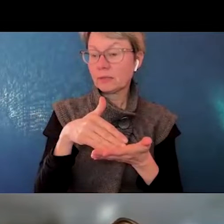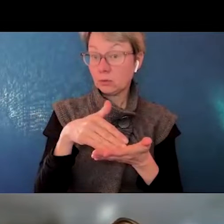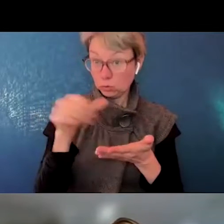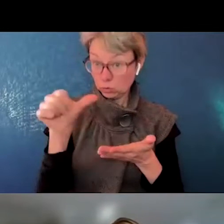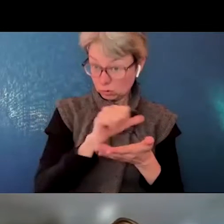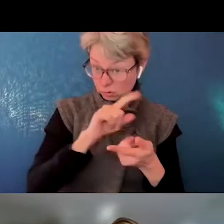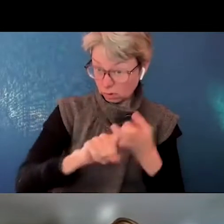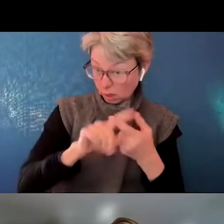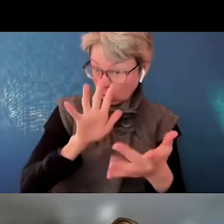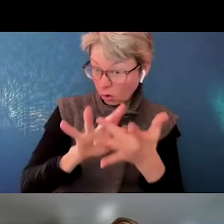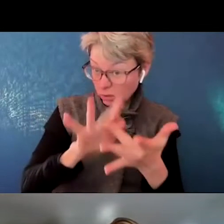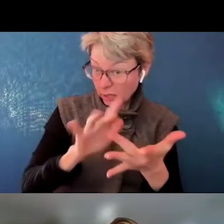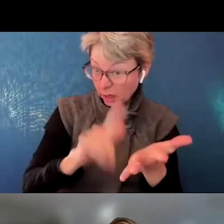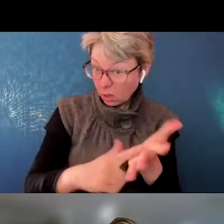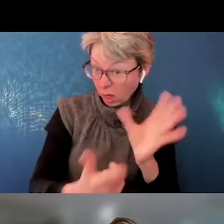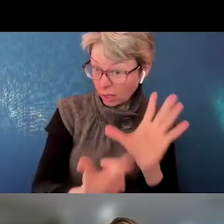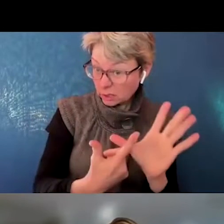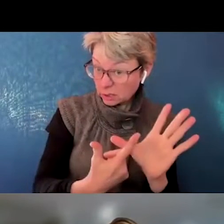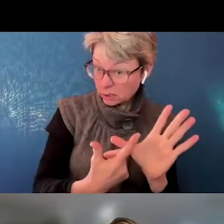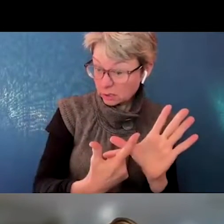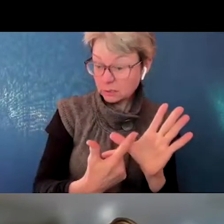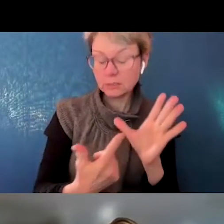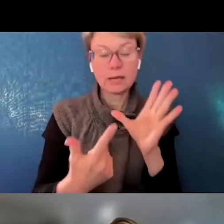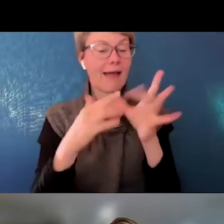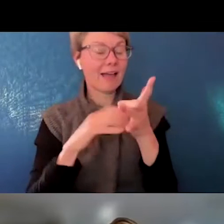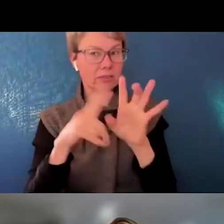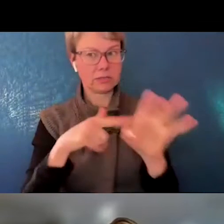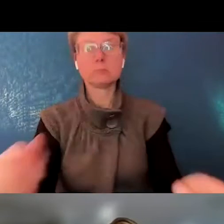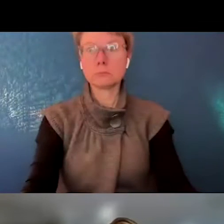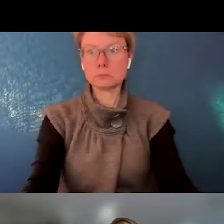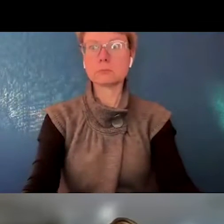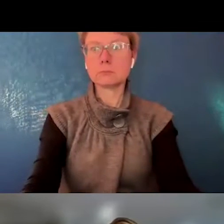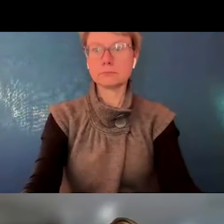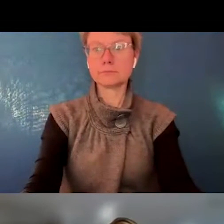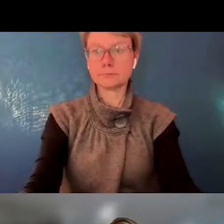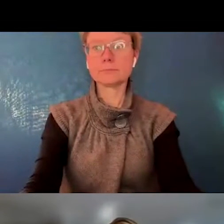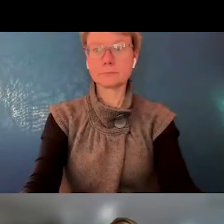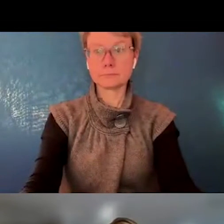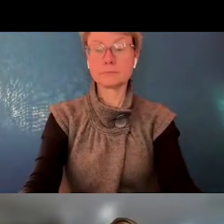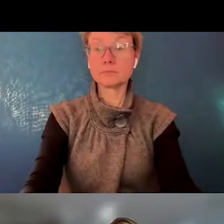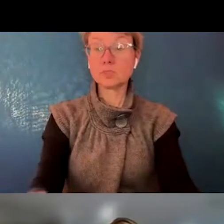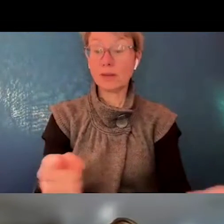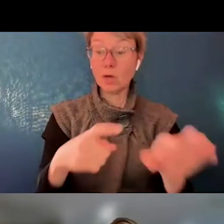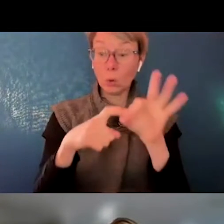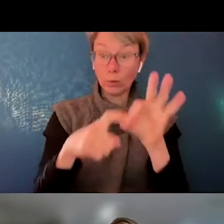out yeah absolutely so uh if have a question about eligibility or if you think you won't